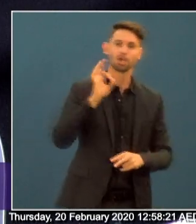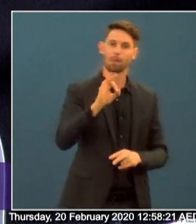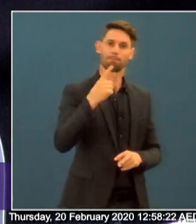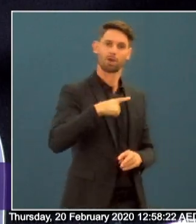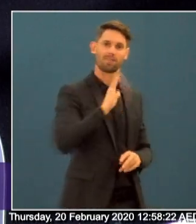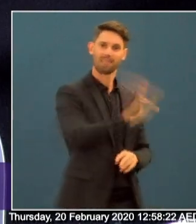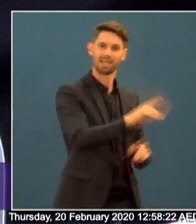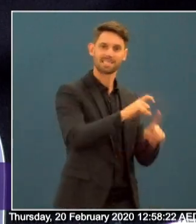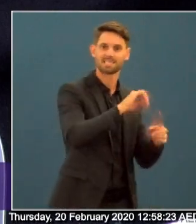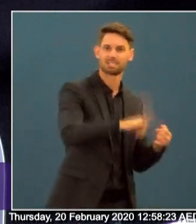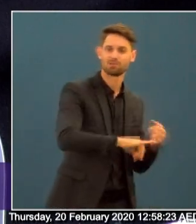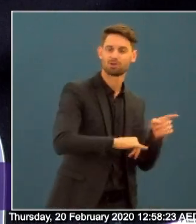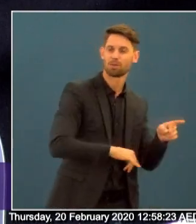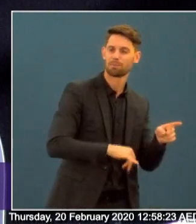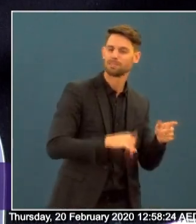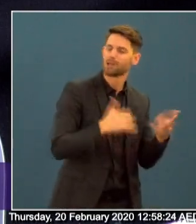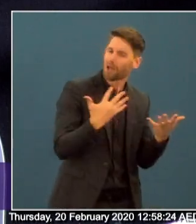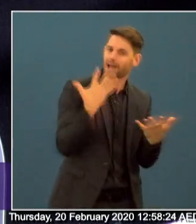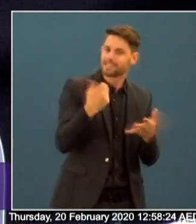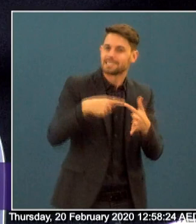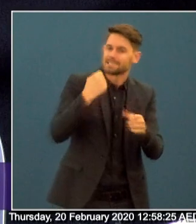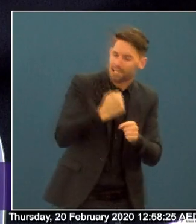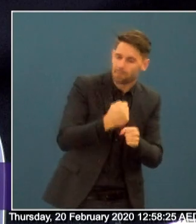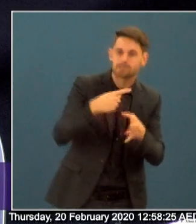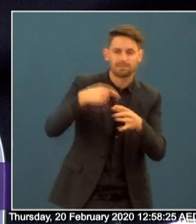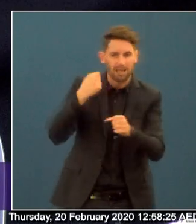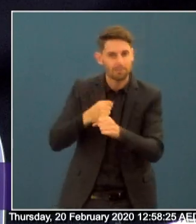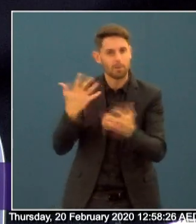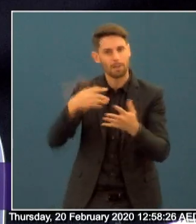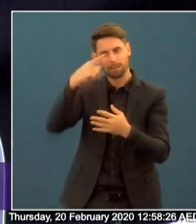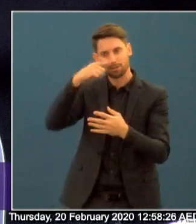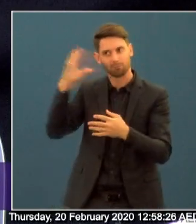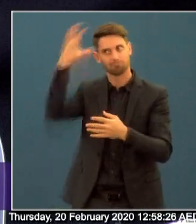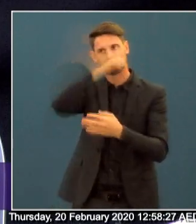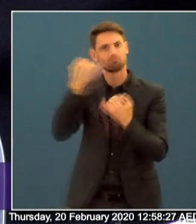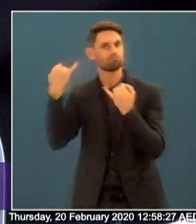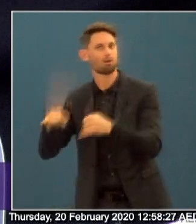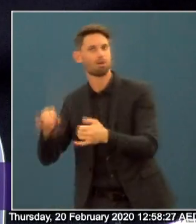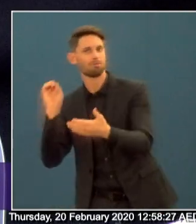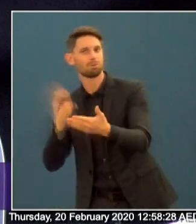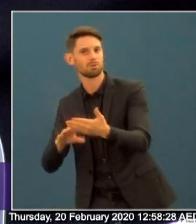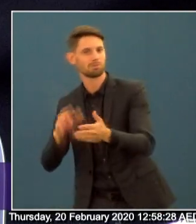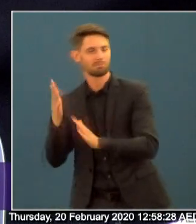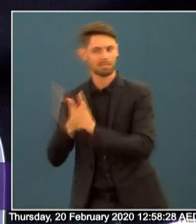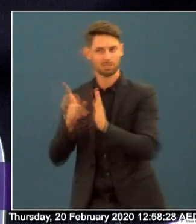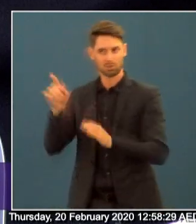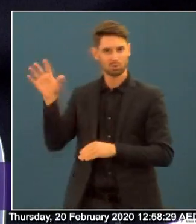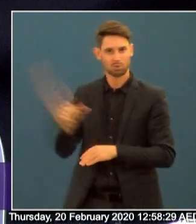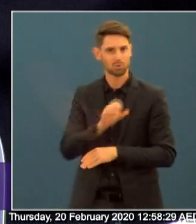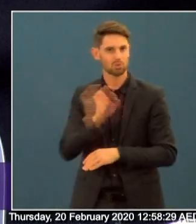That would very much the wrong thing to do, so why would we do it for people with disability,